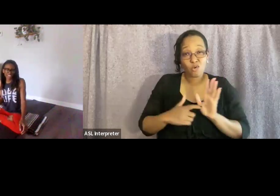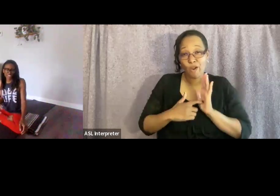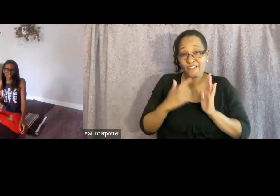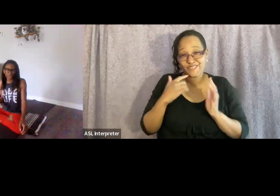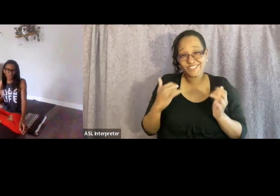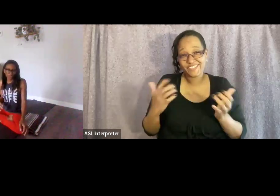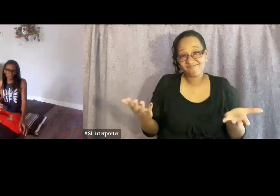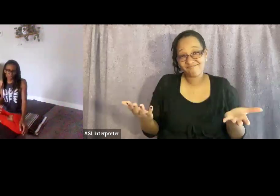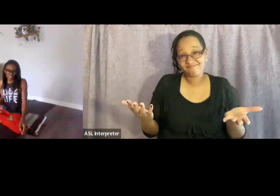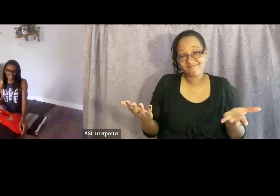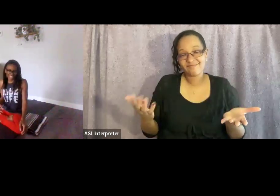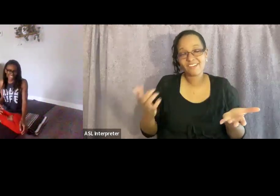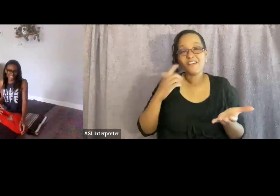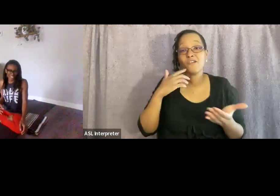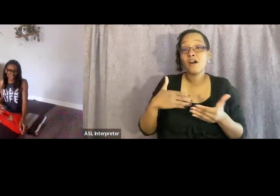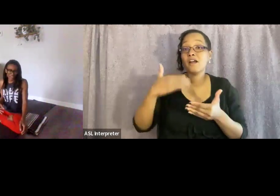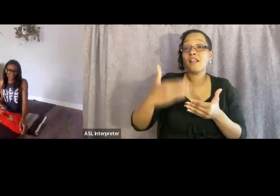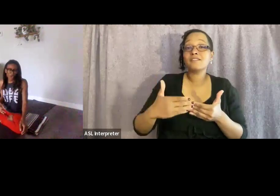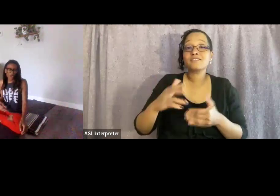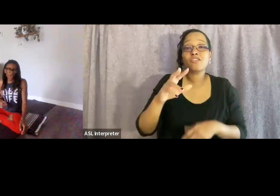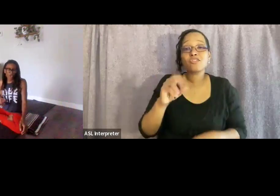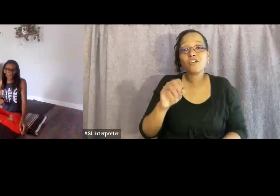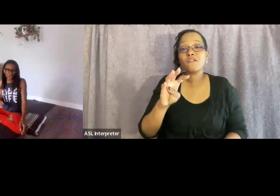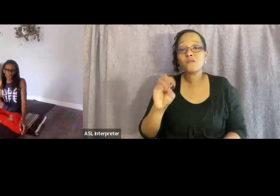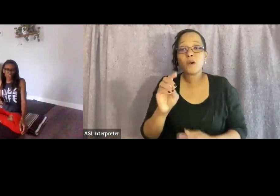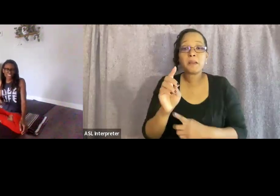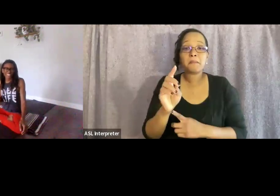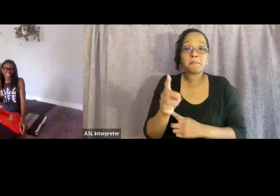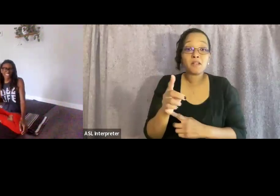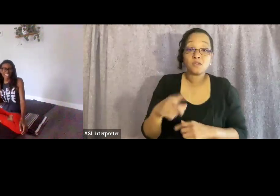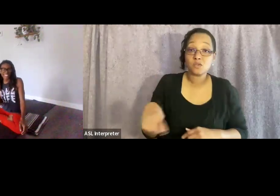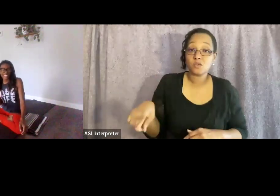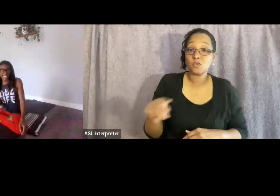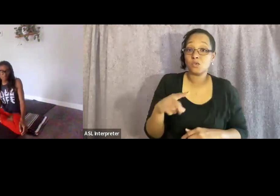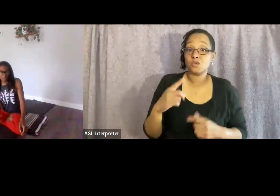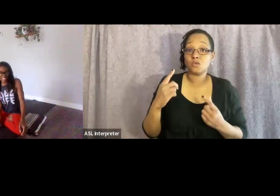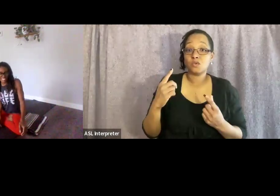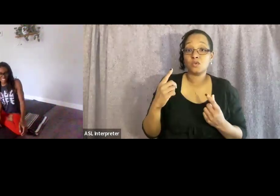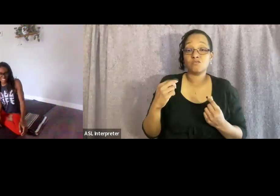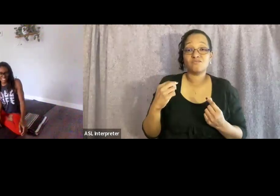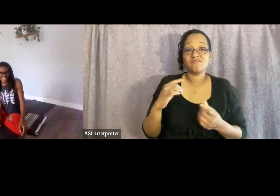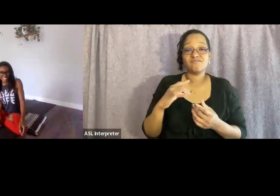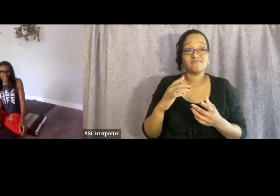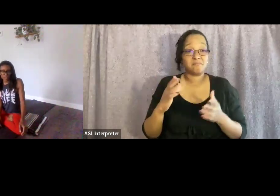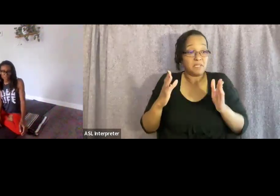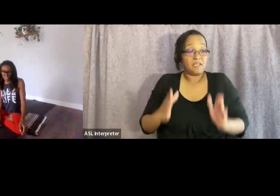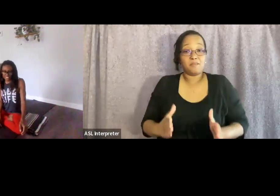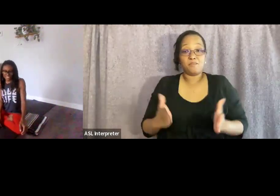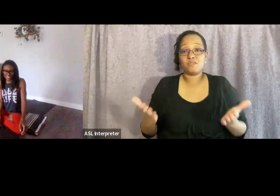And for the next 30 or 40 minutes, all you do is be present, and breathe.